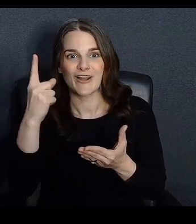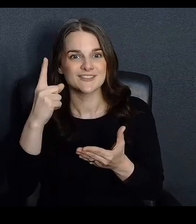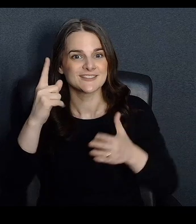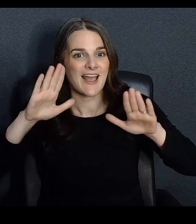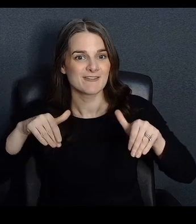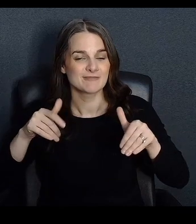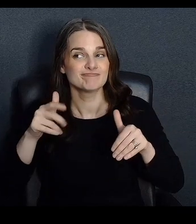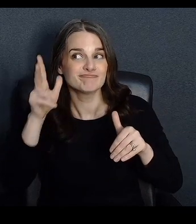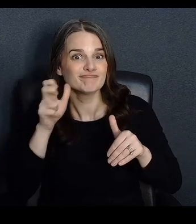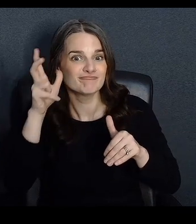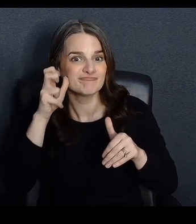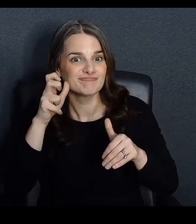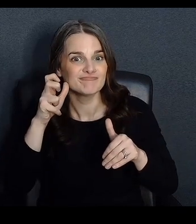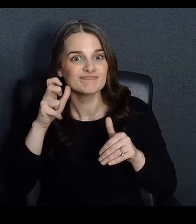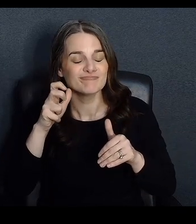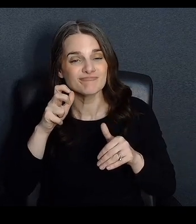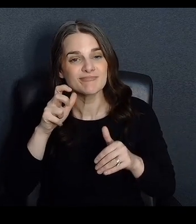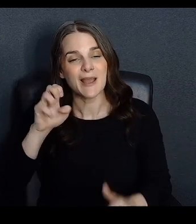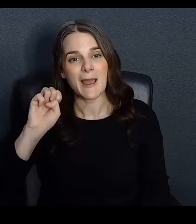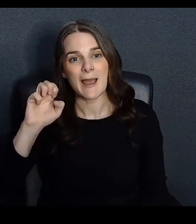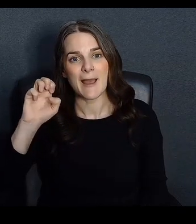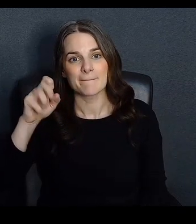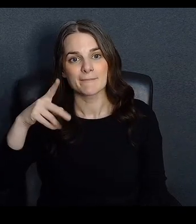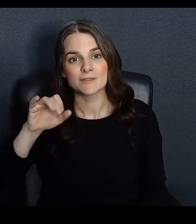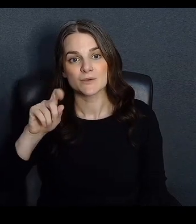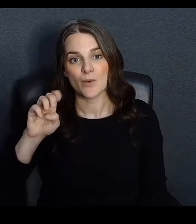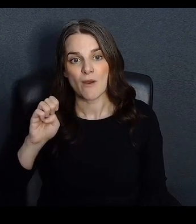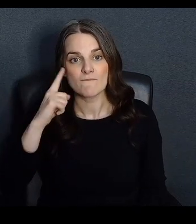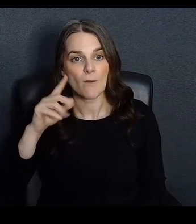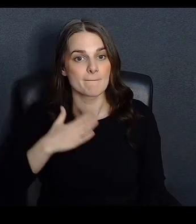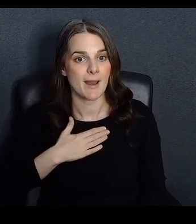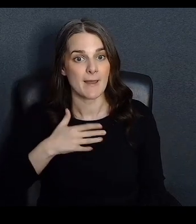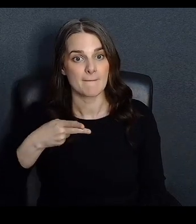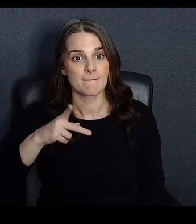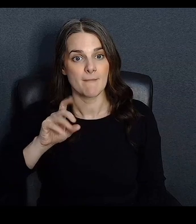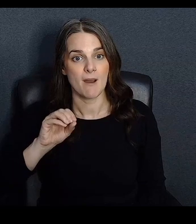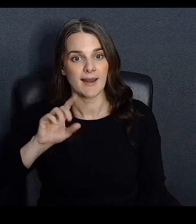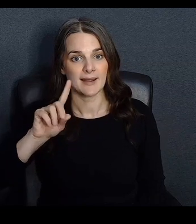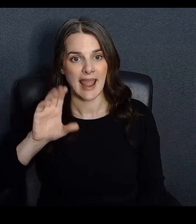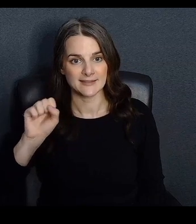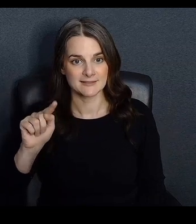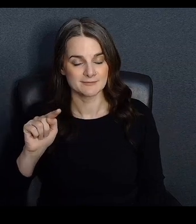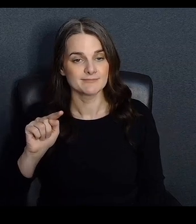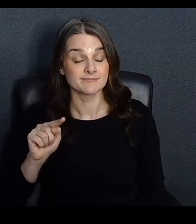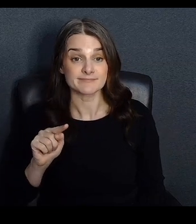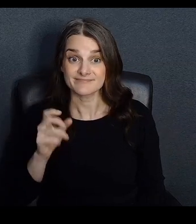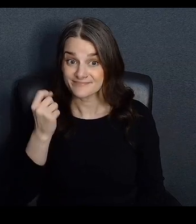on my podcast station. So the NFC tag is taking on some of the physical and cognitive